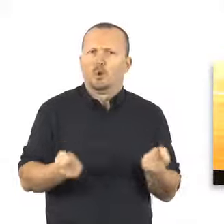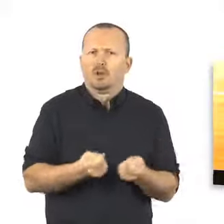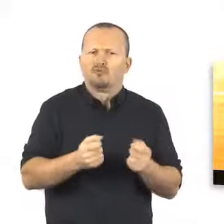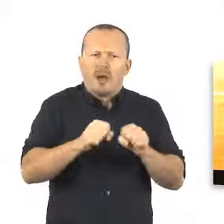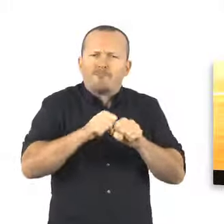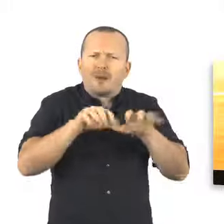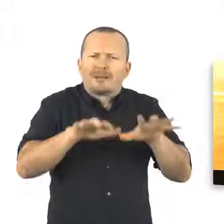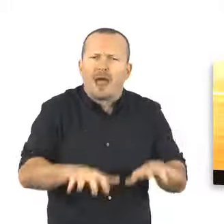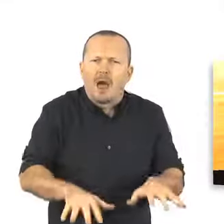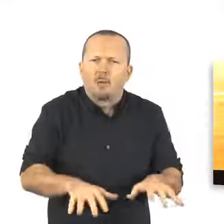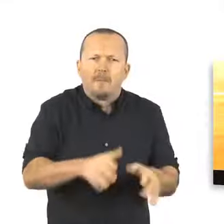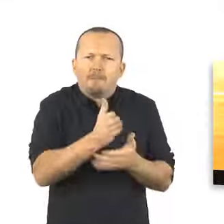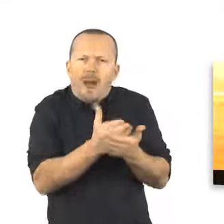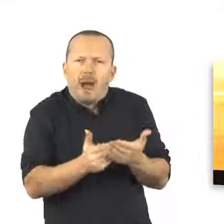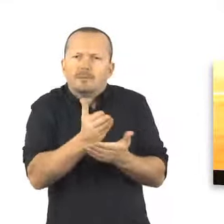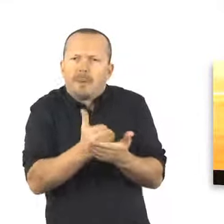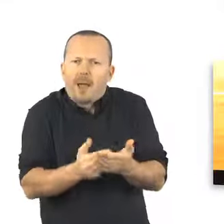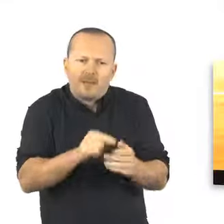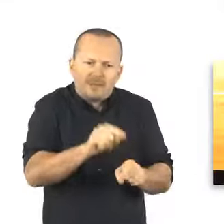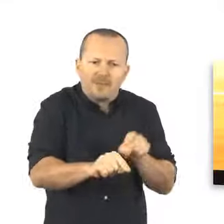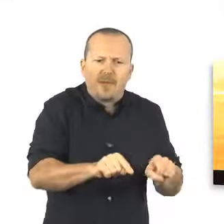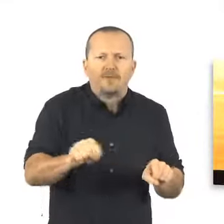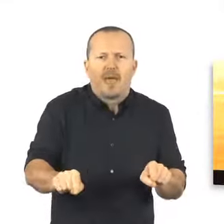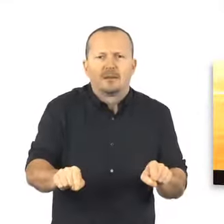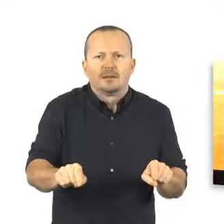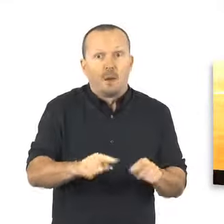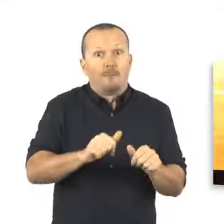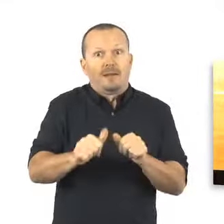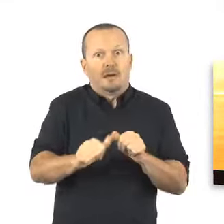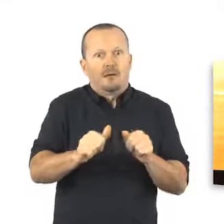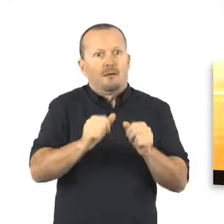it up into its components so we understand what it is we’re talking about